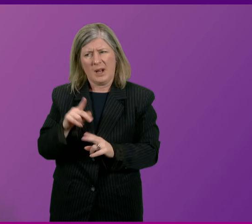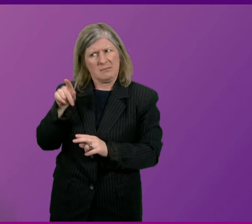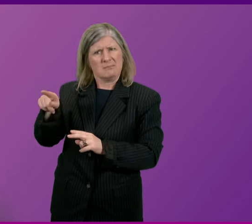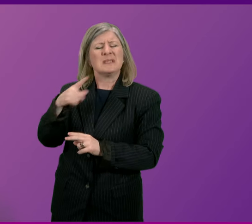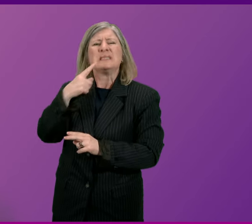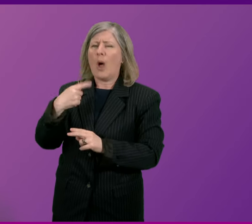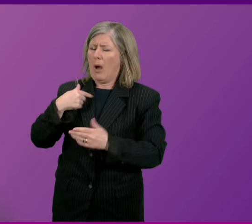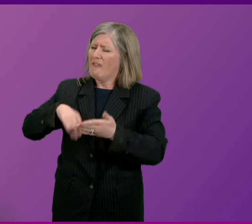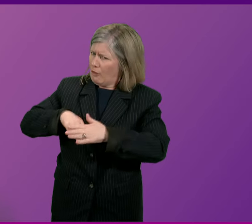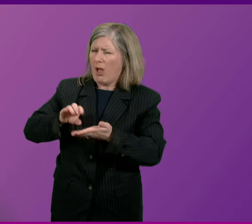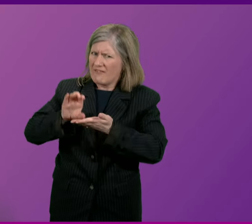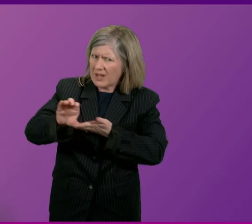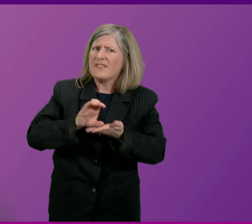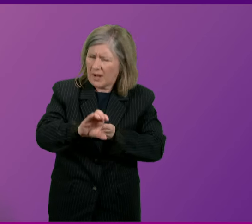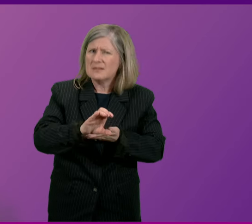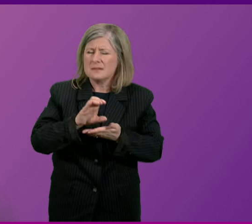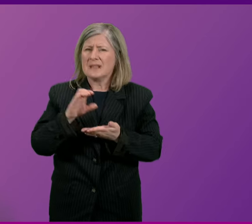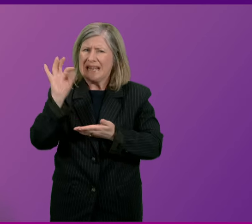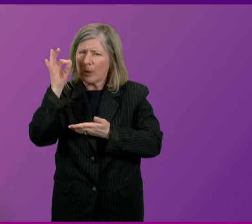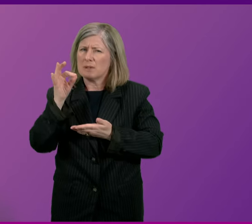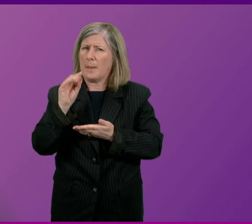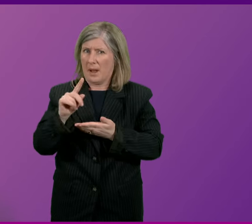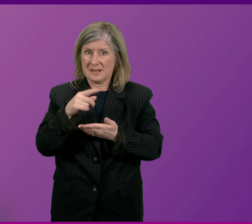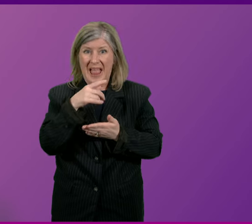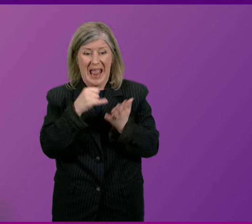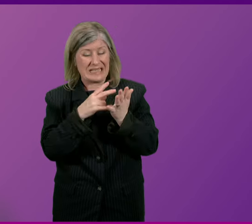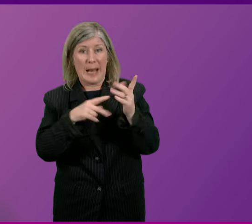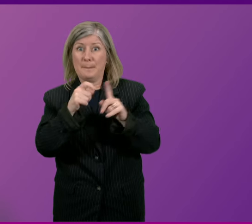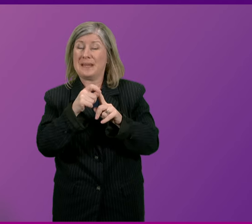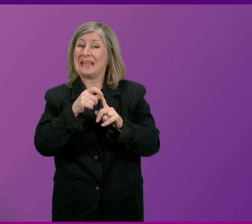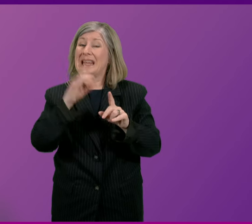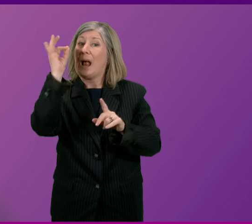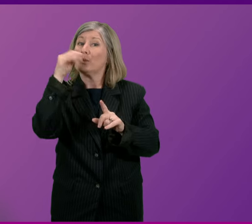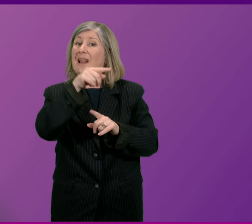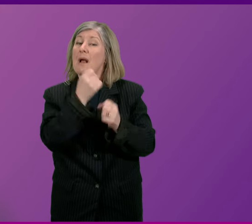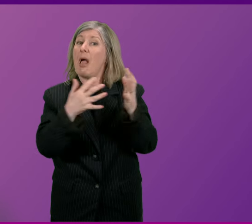but the SNP-led council in Glasgow has made a decision to cut 172 teachers this